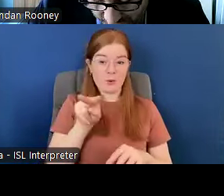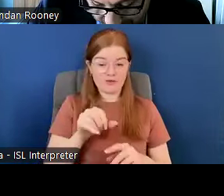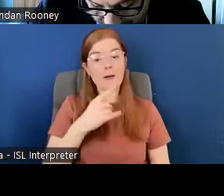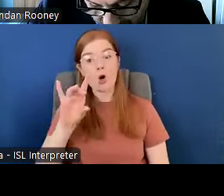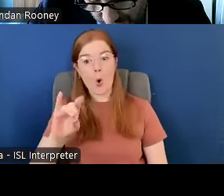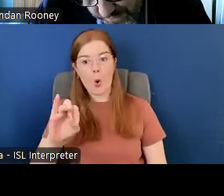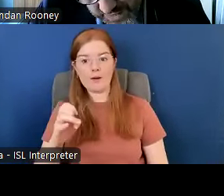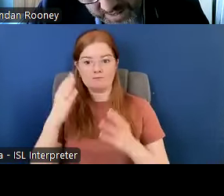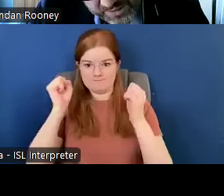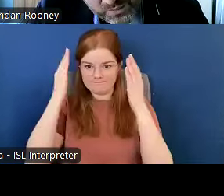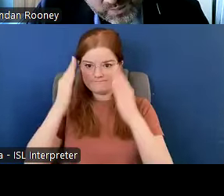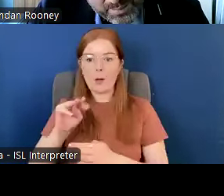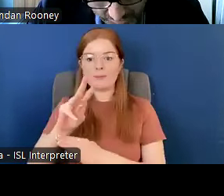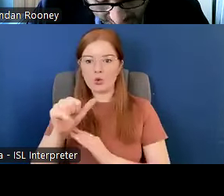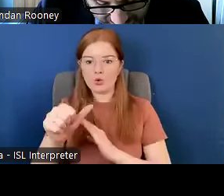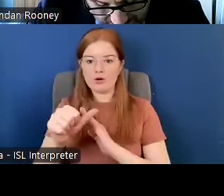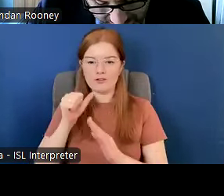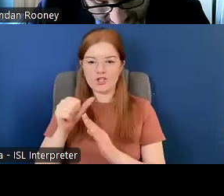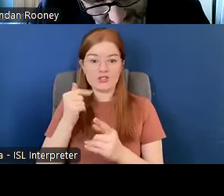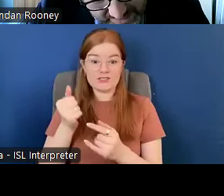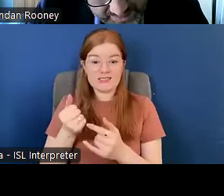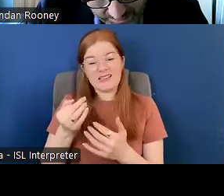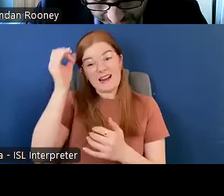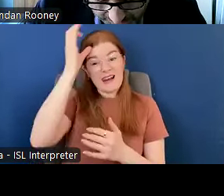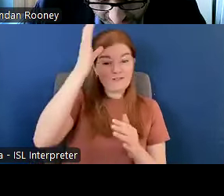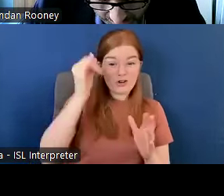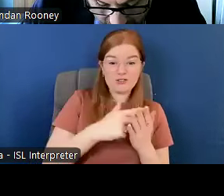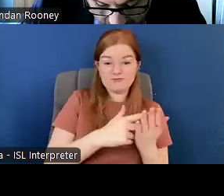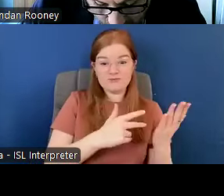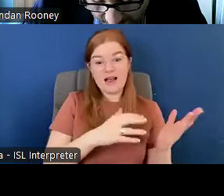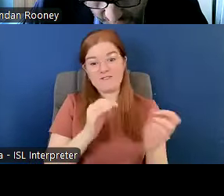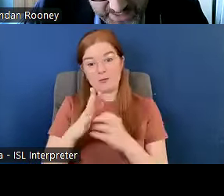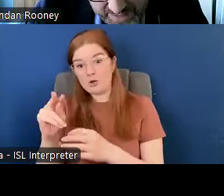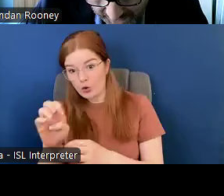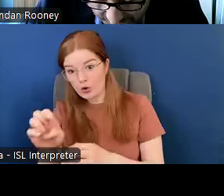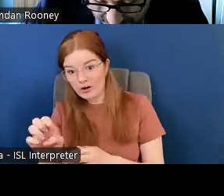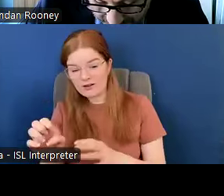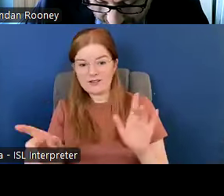purer. For cleverer we might read exacting, and for purer, we might read instinctive.